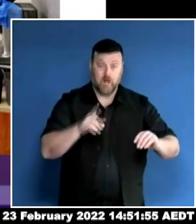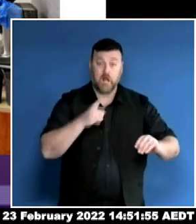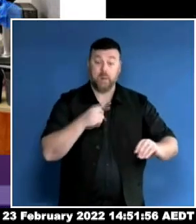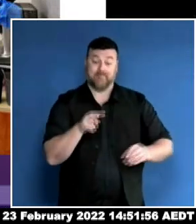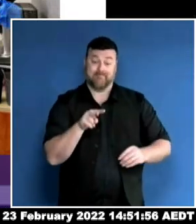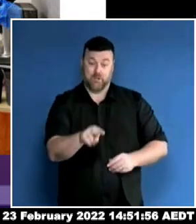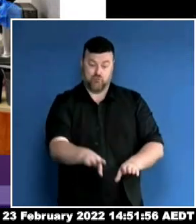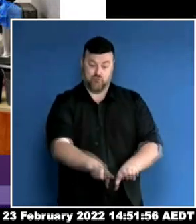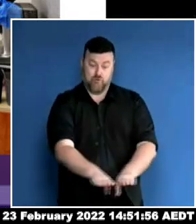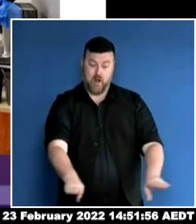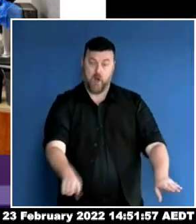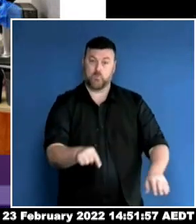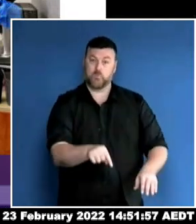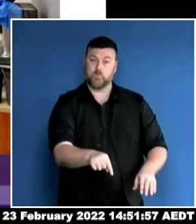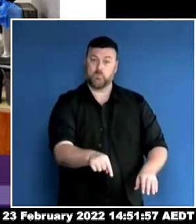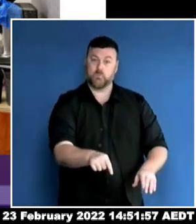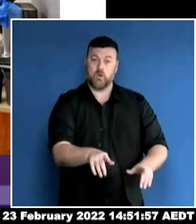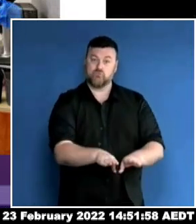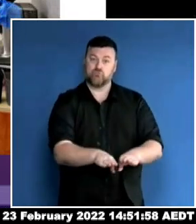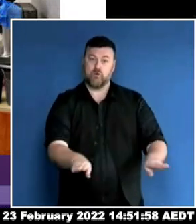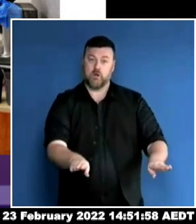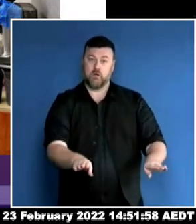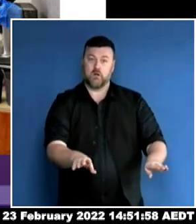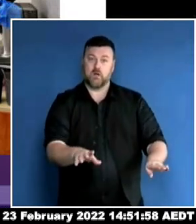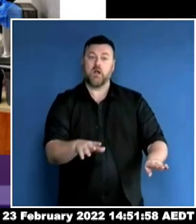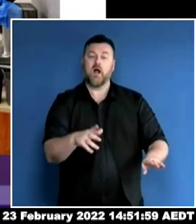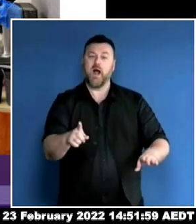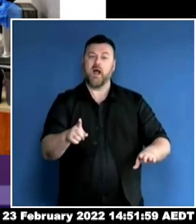plastic chair mats and on the top is anti-fatigue mats.